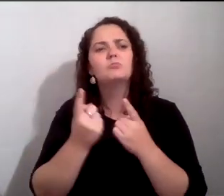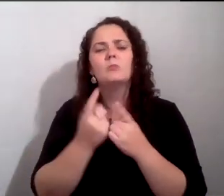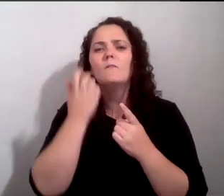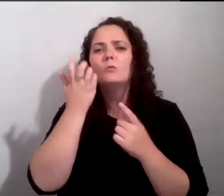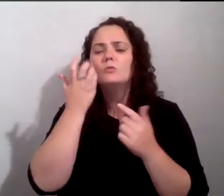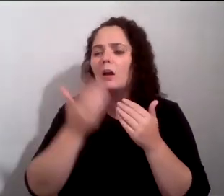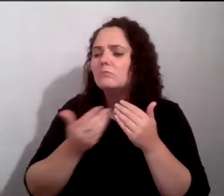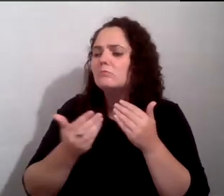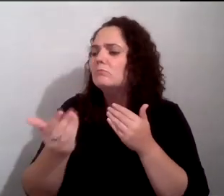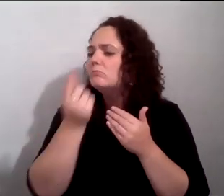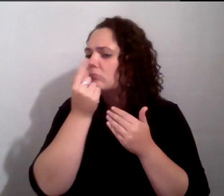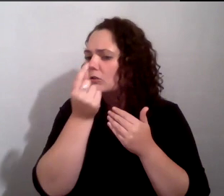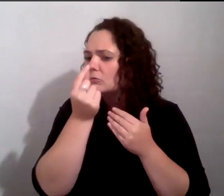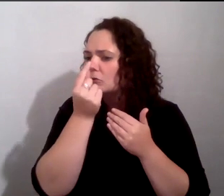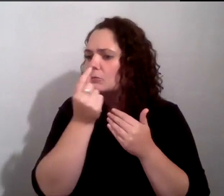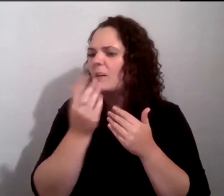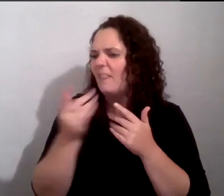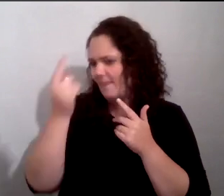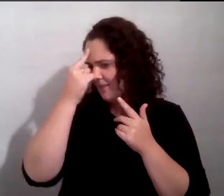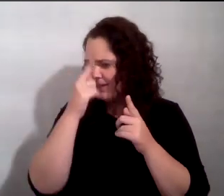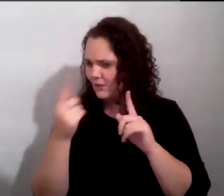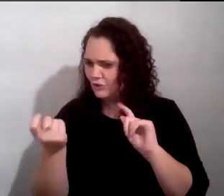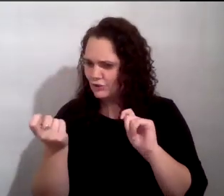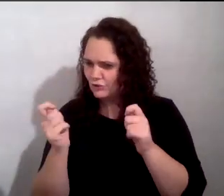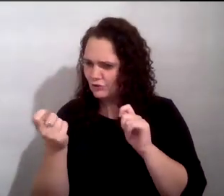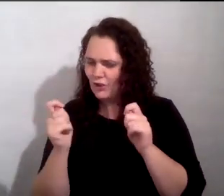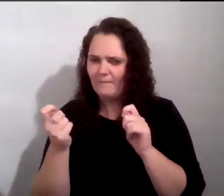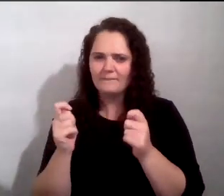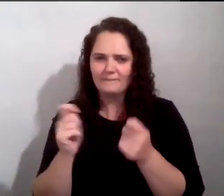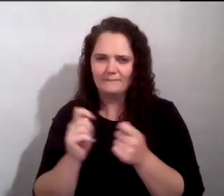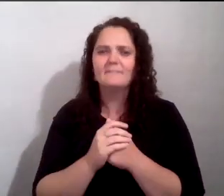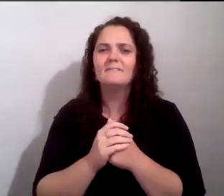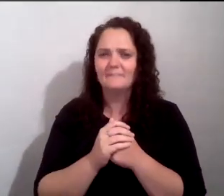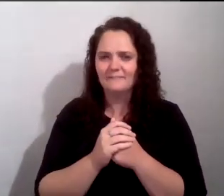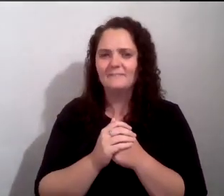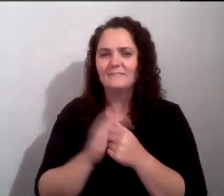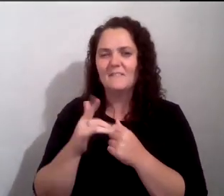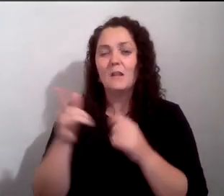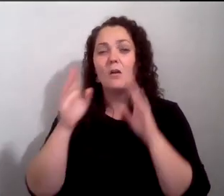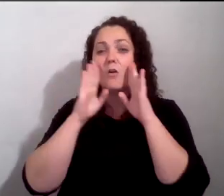can be freely adopted, re-evaluated, remade and reworked.